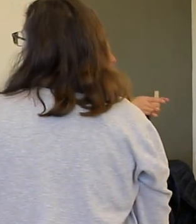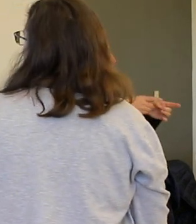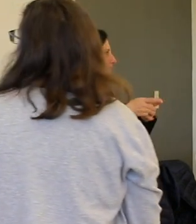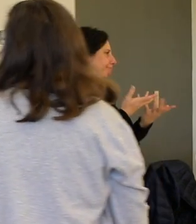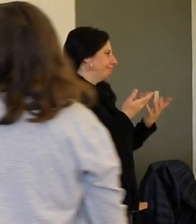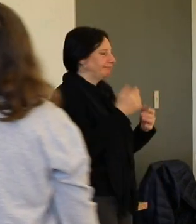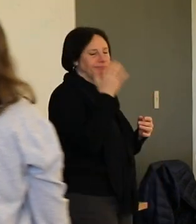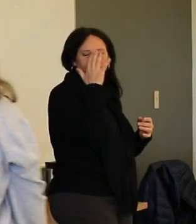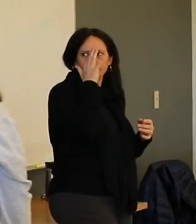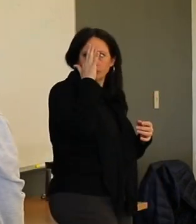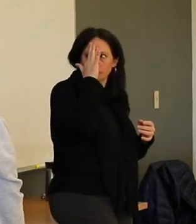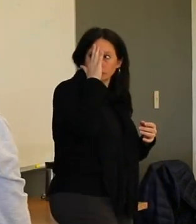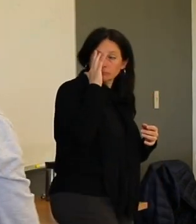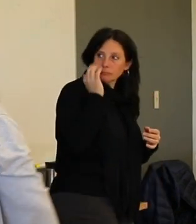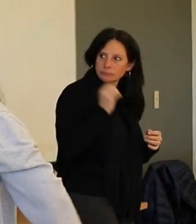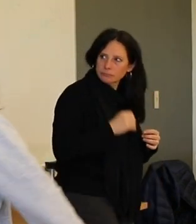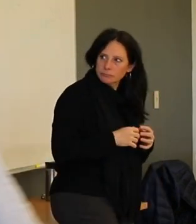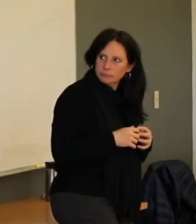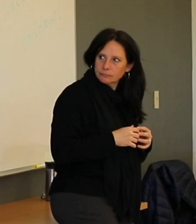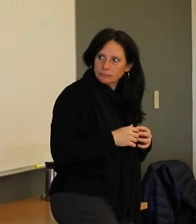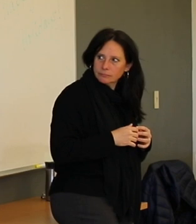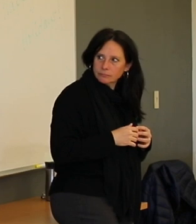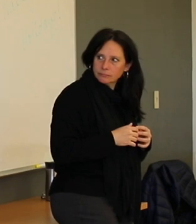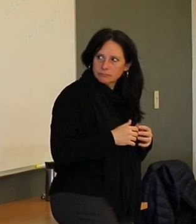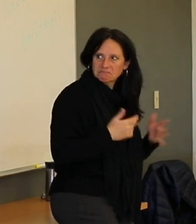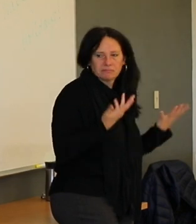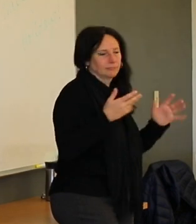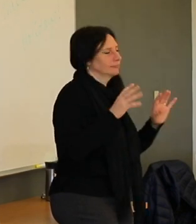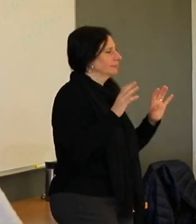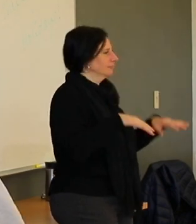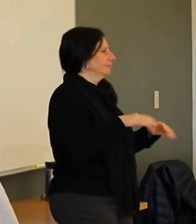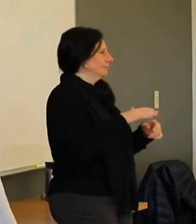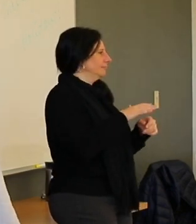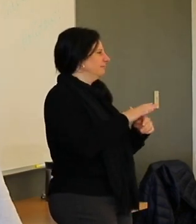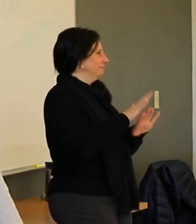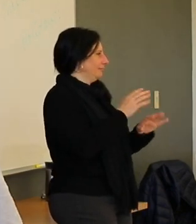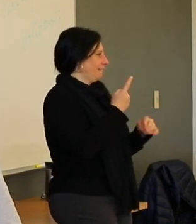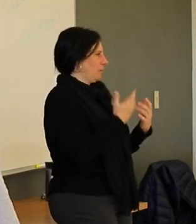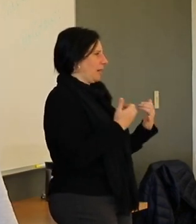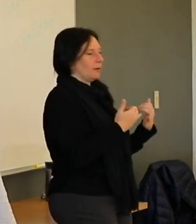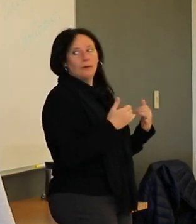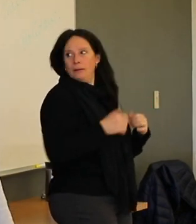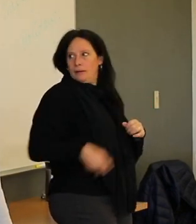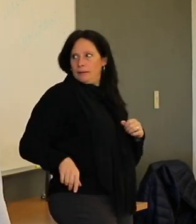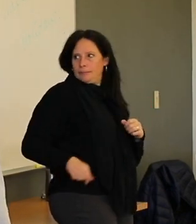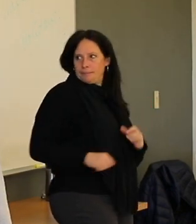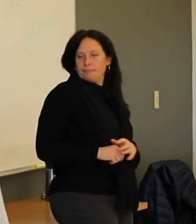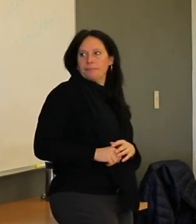Okay. And that's that's good enough for now. So I'm going to click create.